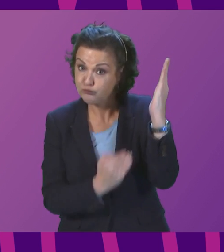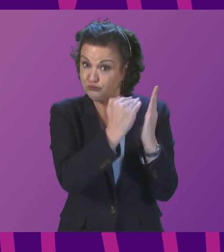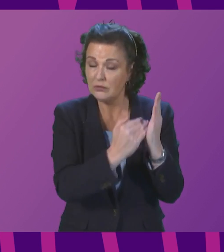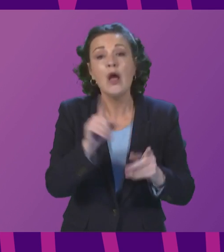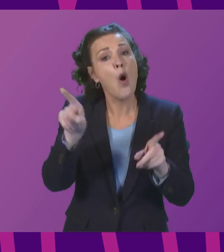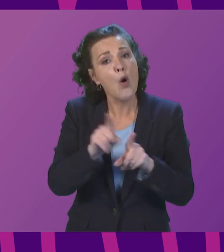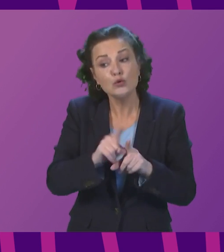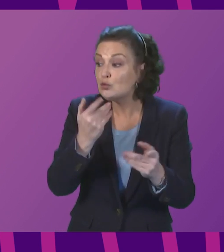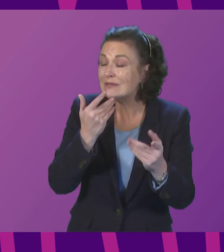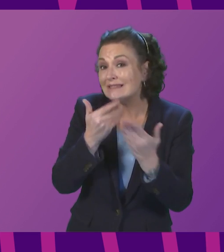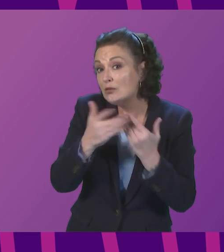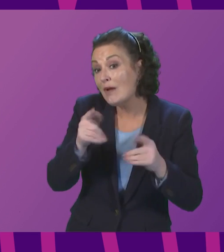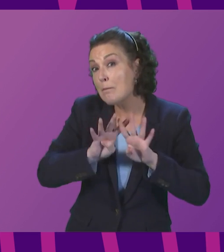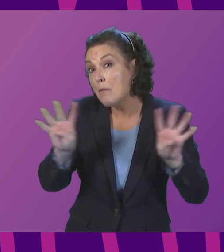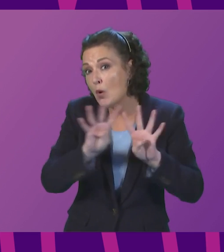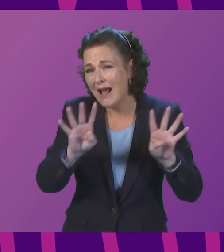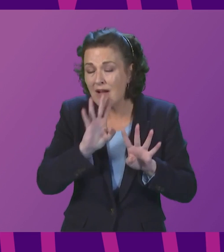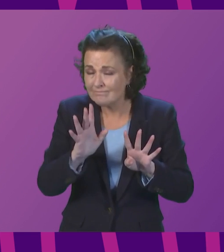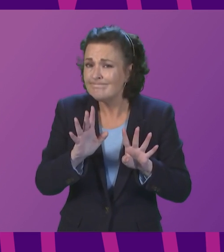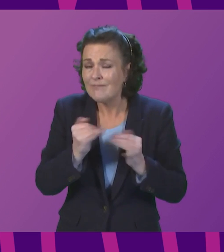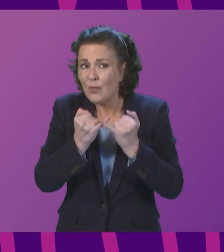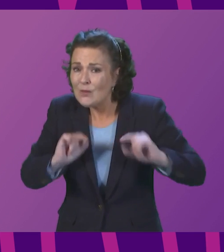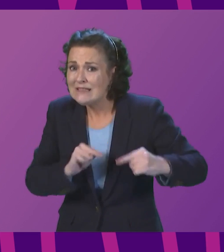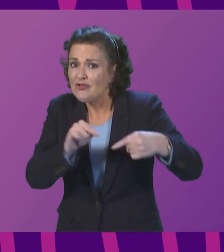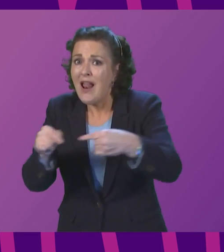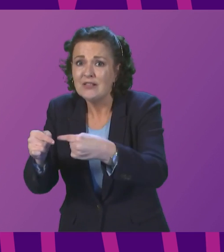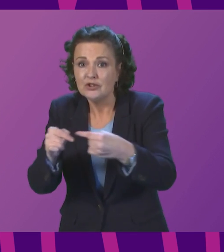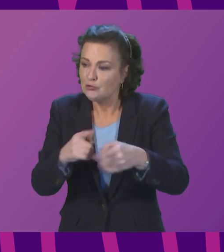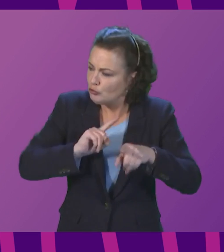most significant challenges, to develop and implement detailed local improvement plans